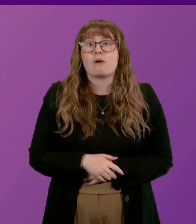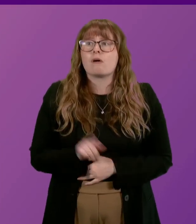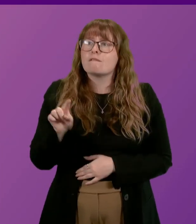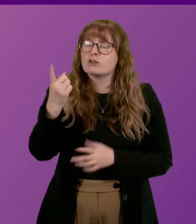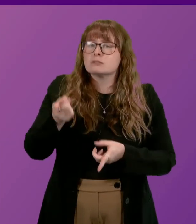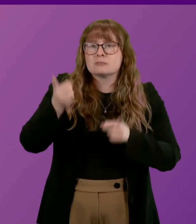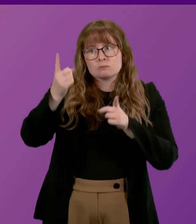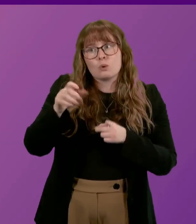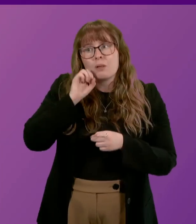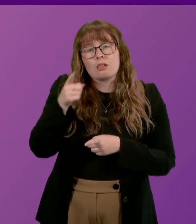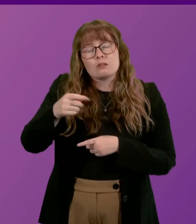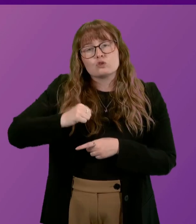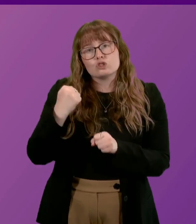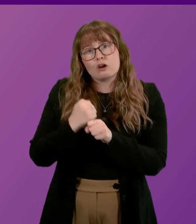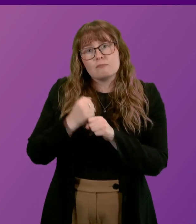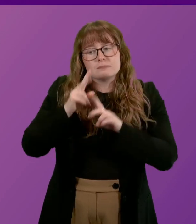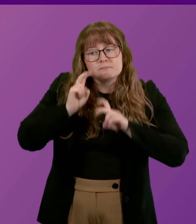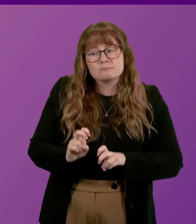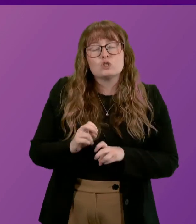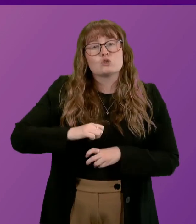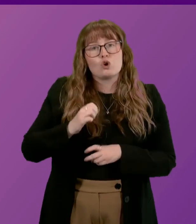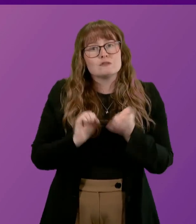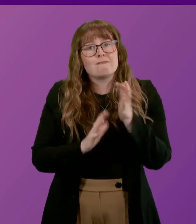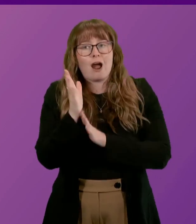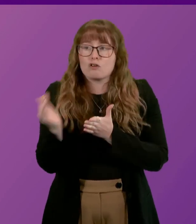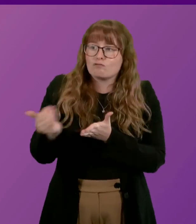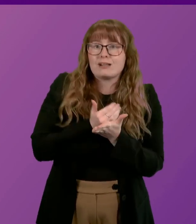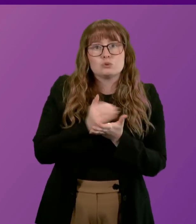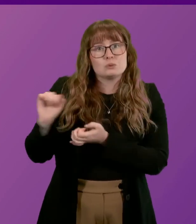Will the Scottish Government request that the Scottish Fire and Rescue Service reconsider its